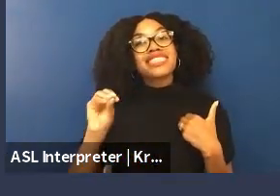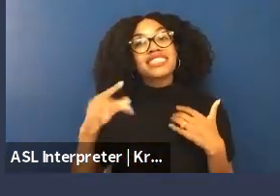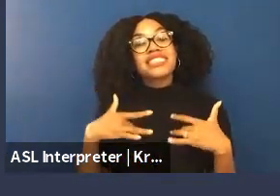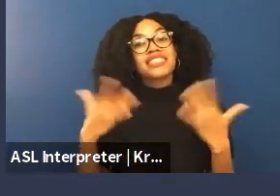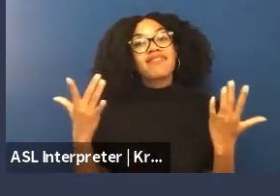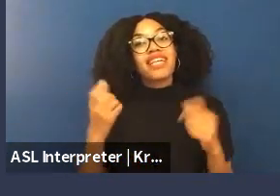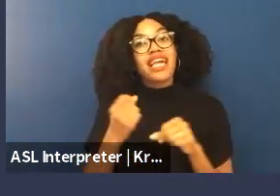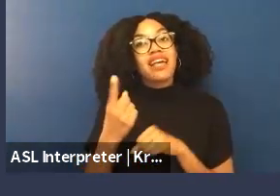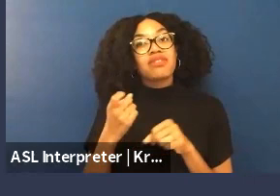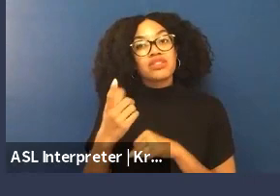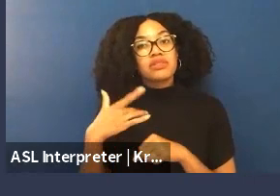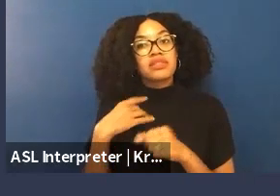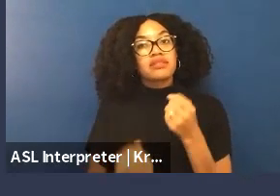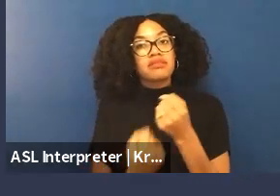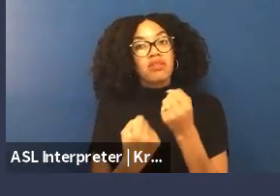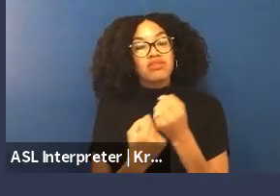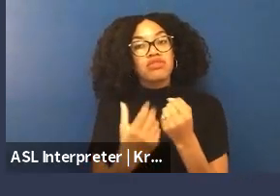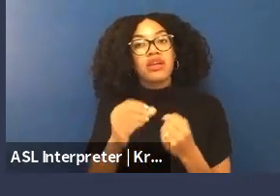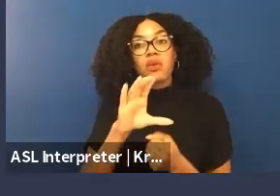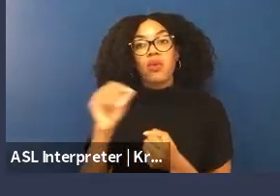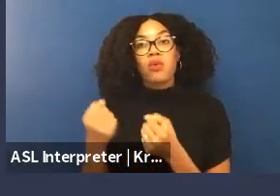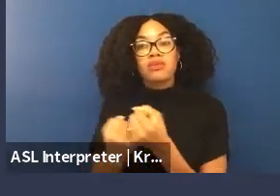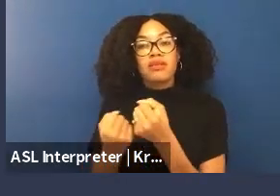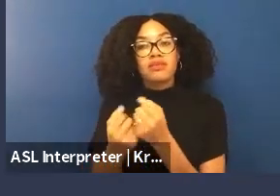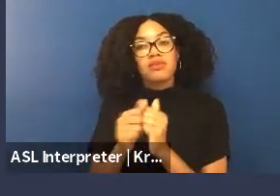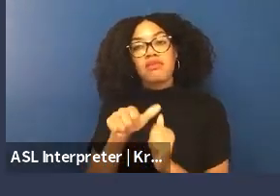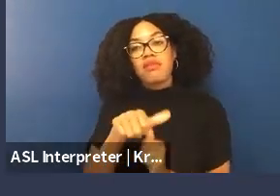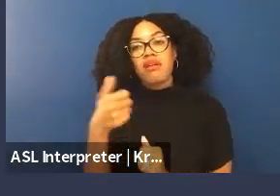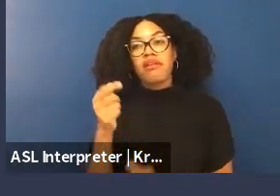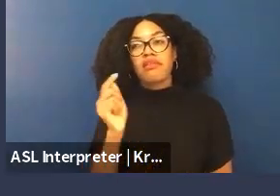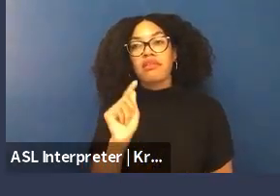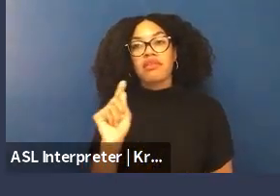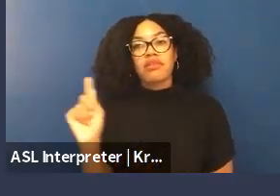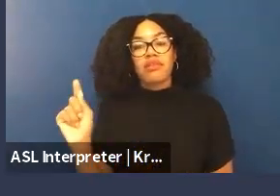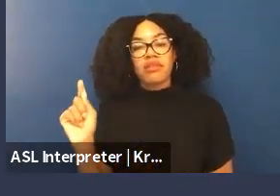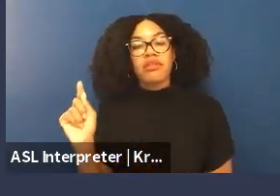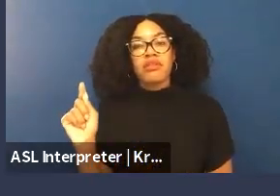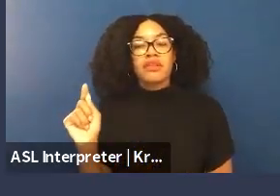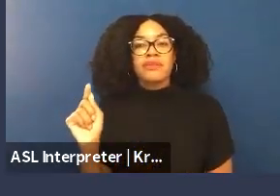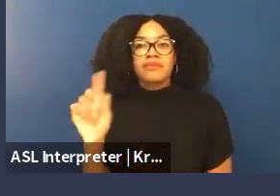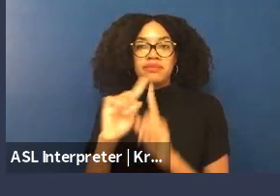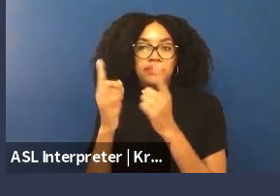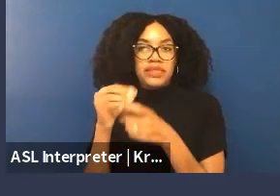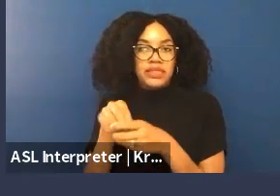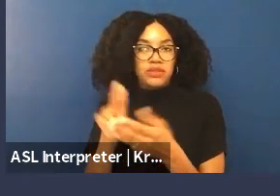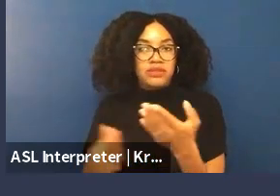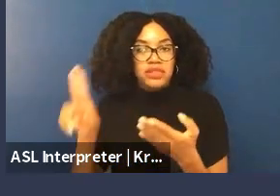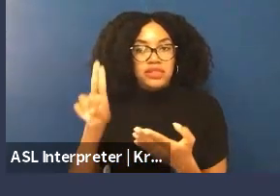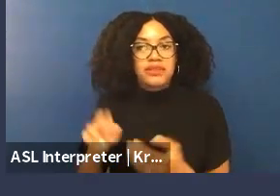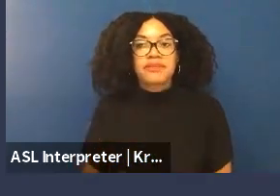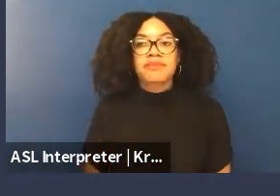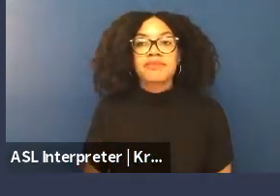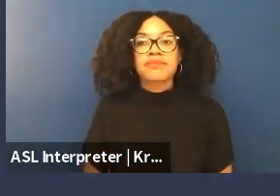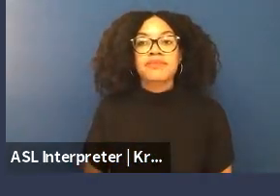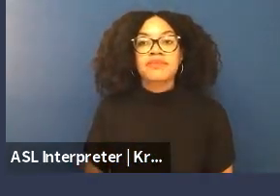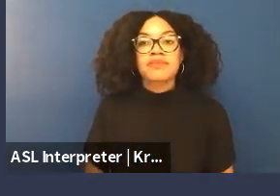sponsor and co-sponsor with other points of interest in the university. My title